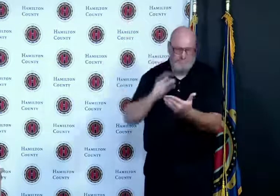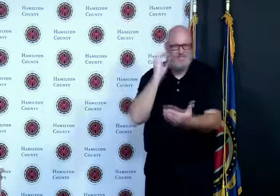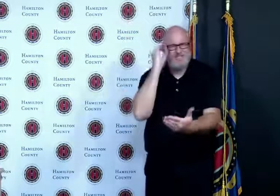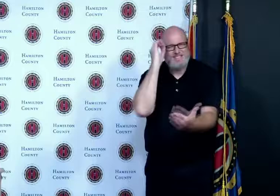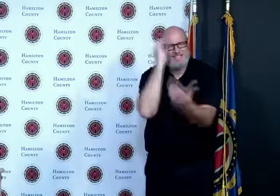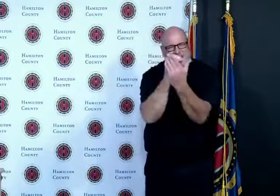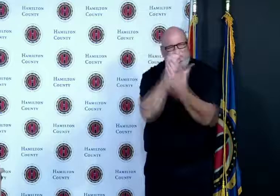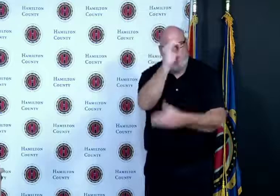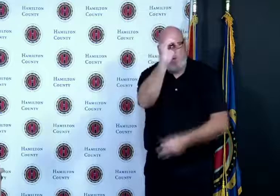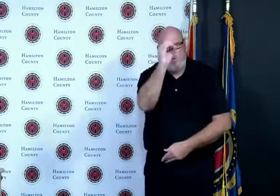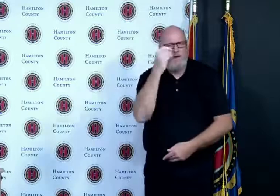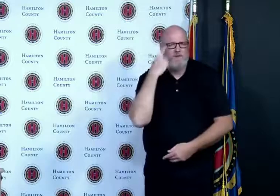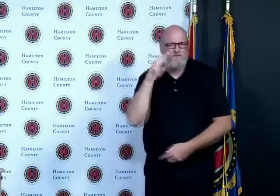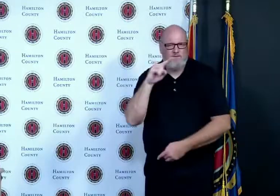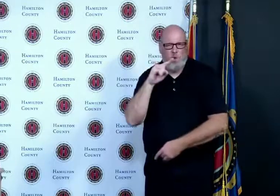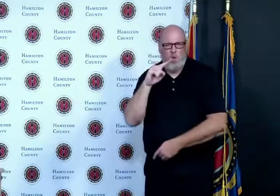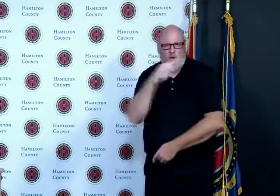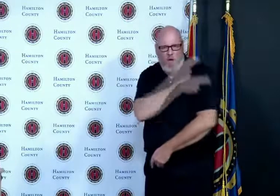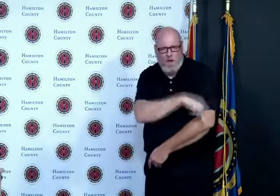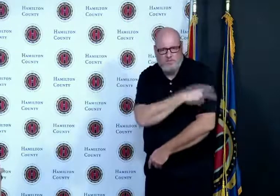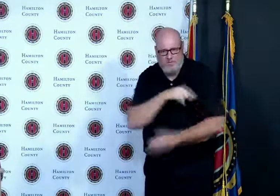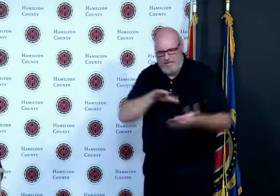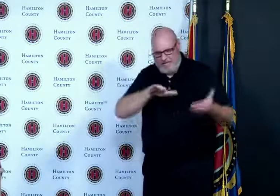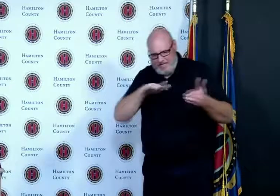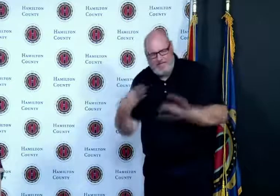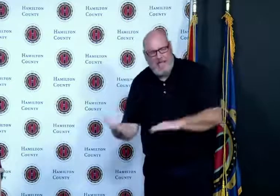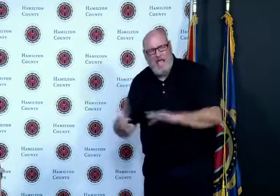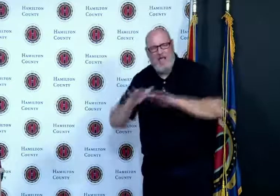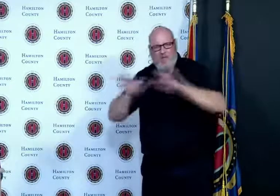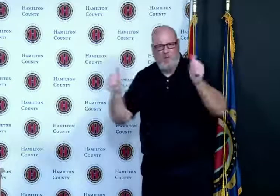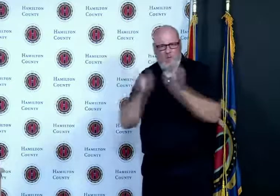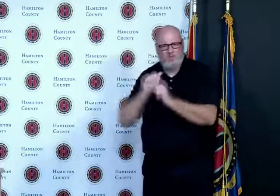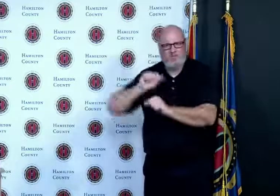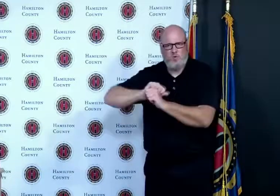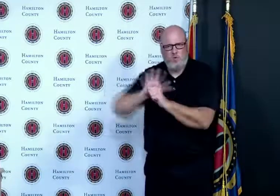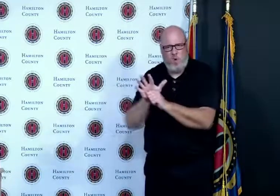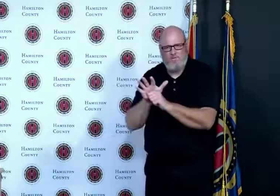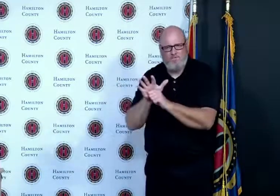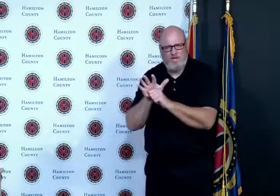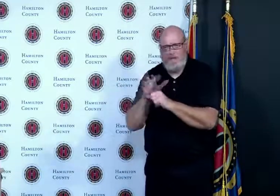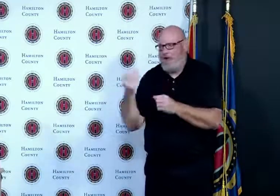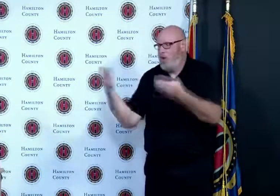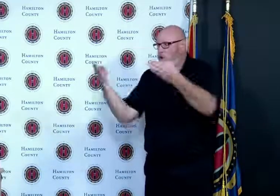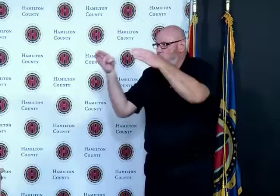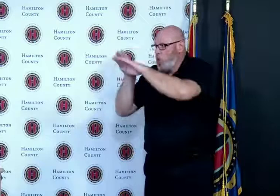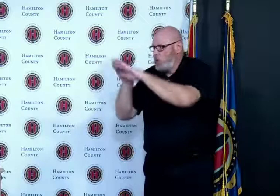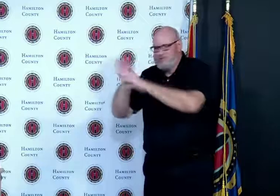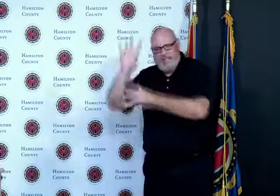deaths zero closures it's this is an economic development message as well as a health message